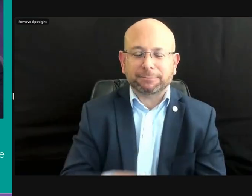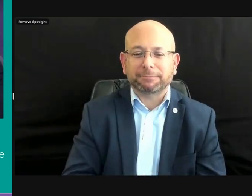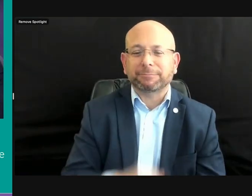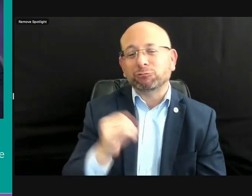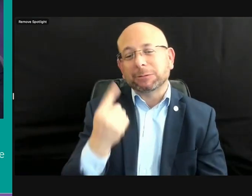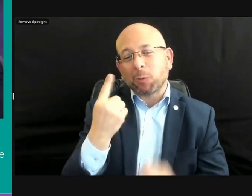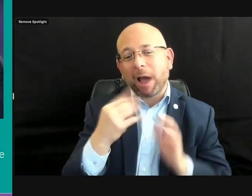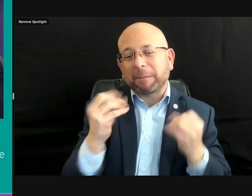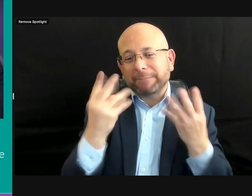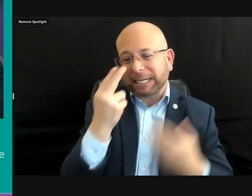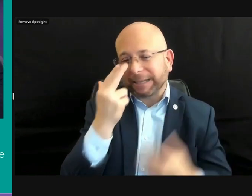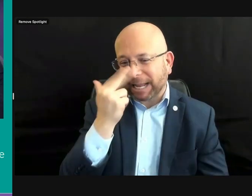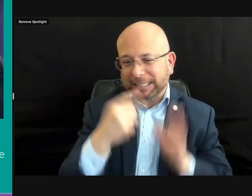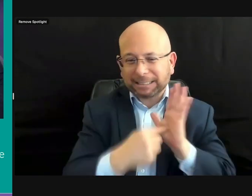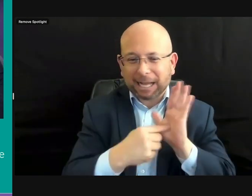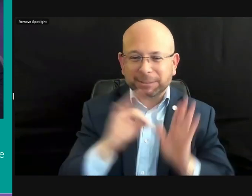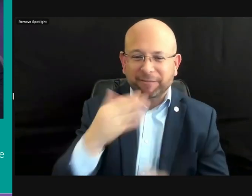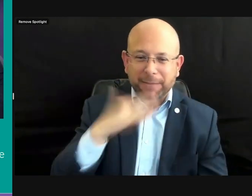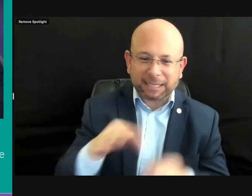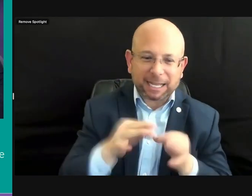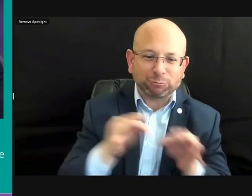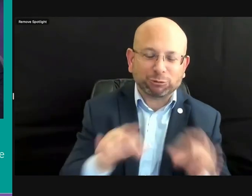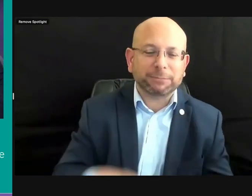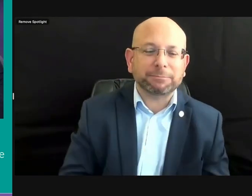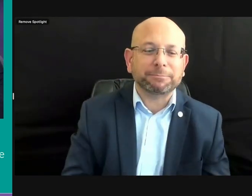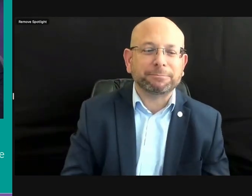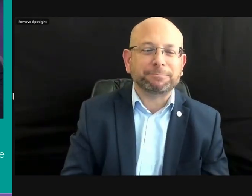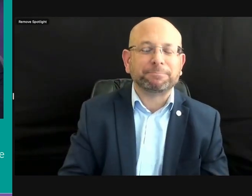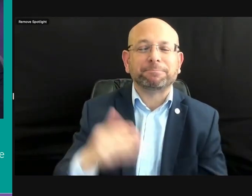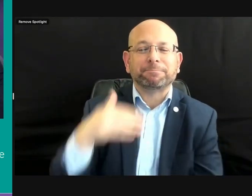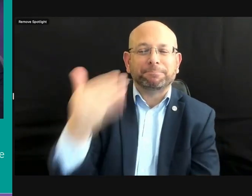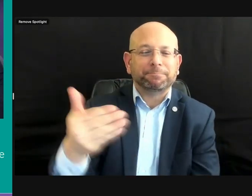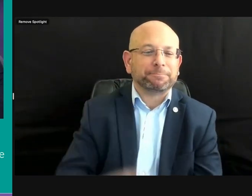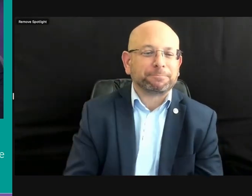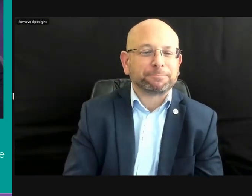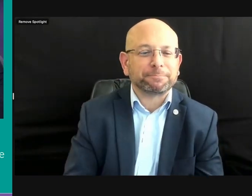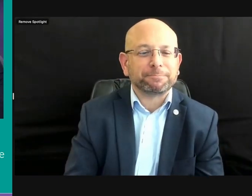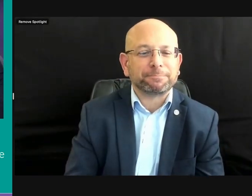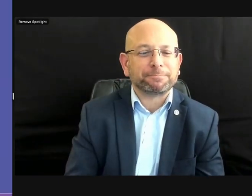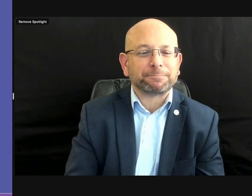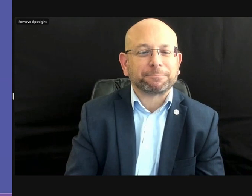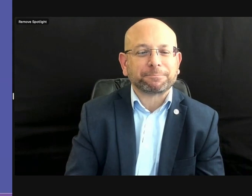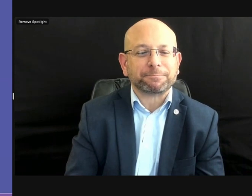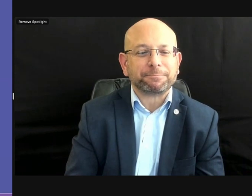This is one of many funny examples of bad captioning. Next slide.